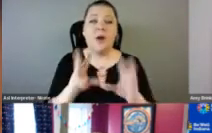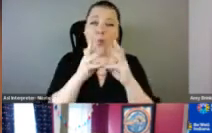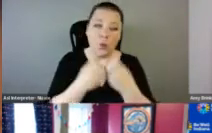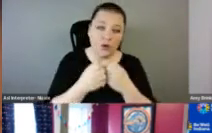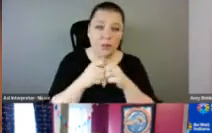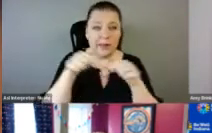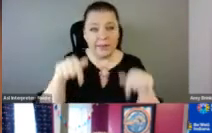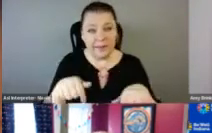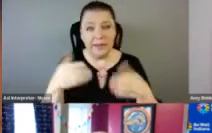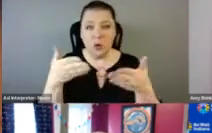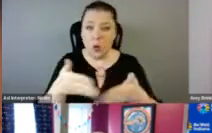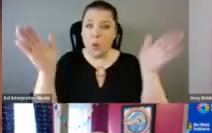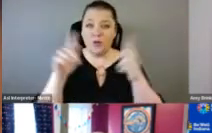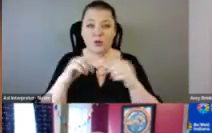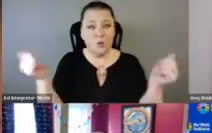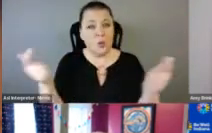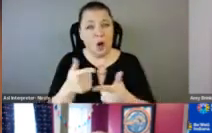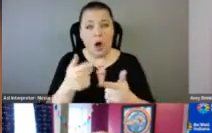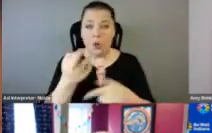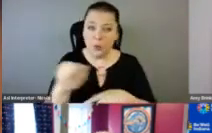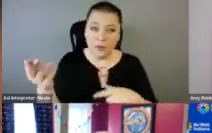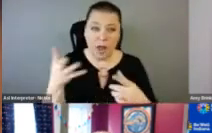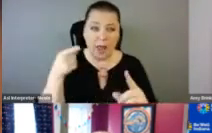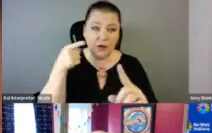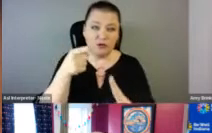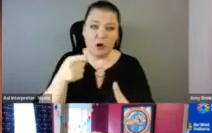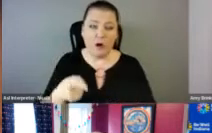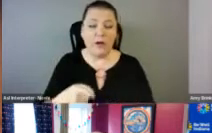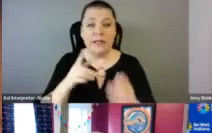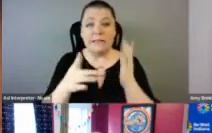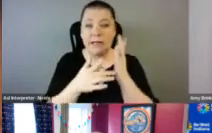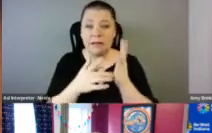publicly available resources and also targeted technical assistance and learning